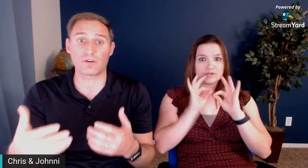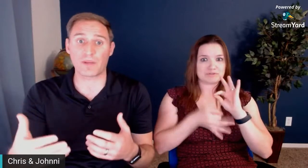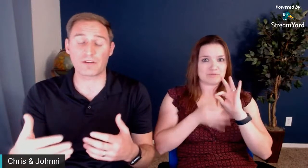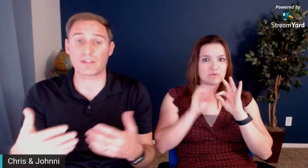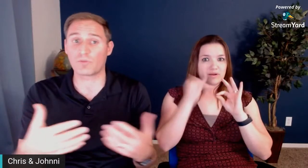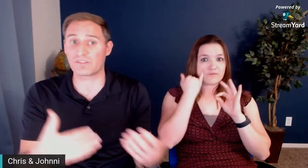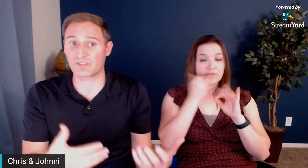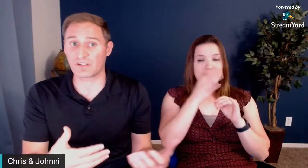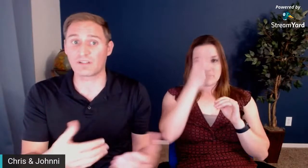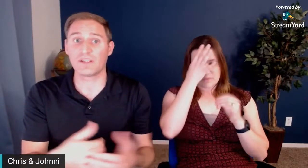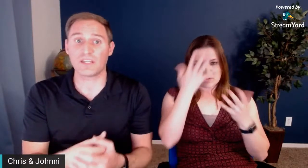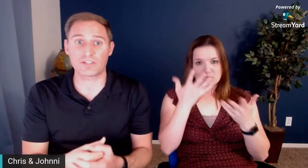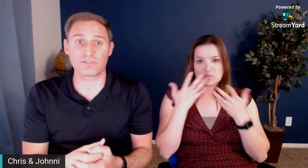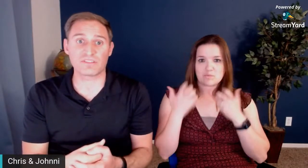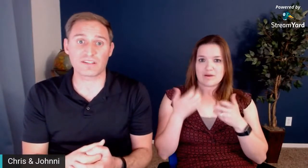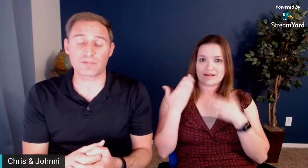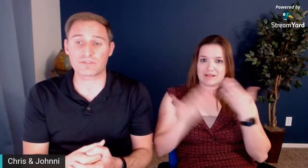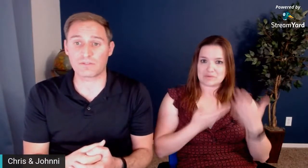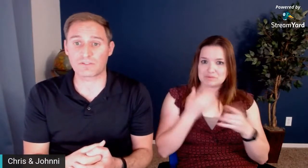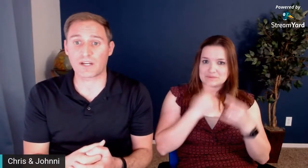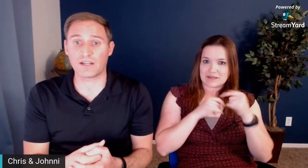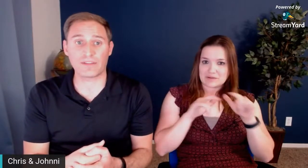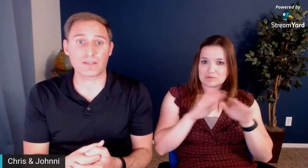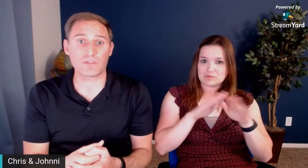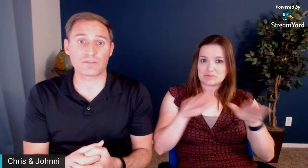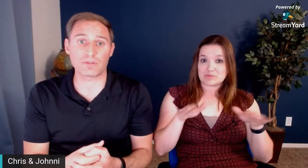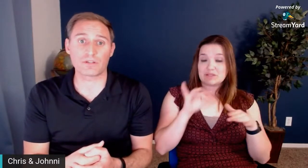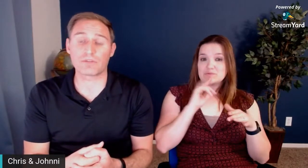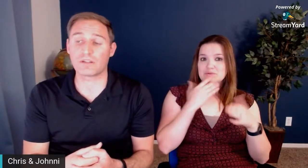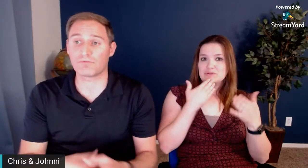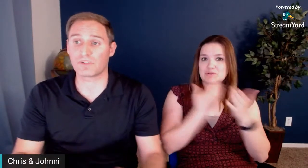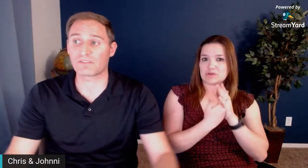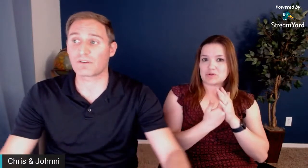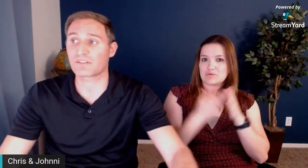are a parent that wants to introduce sign language to your child that can be a really great resource